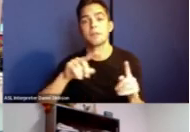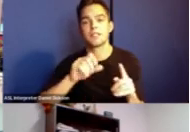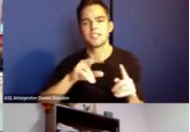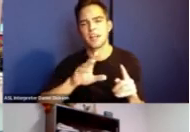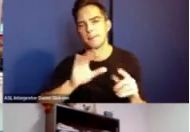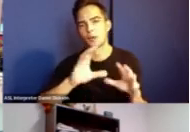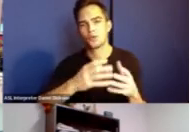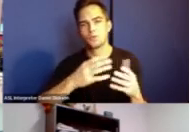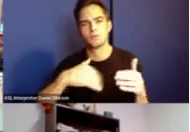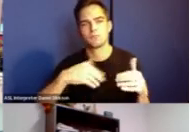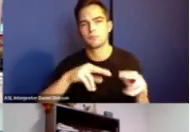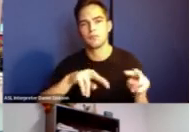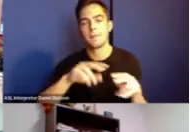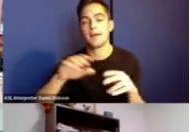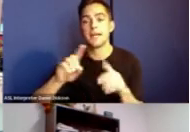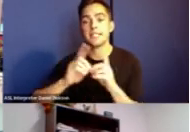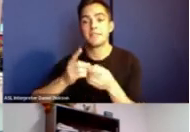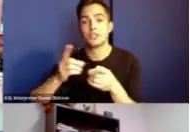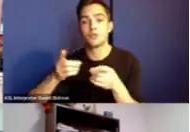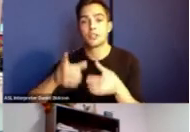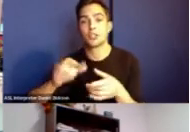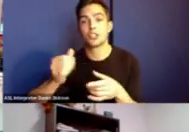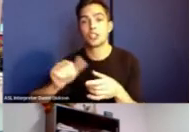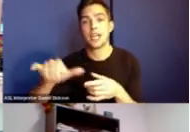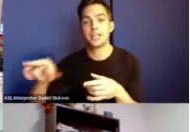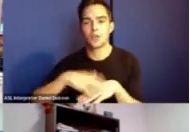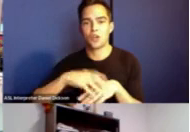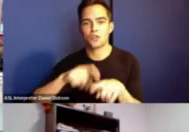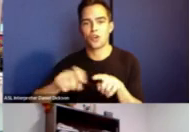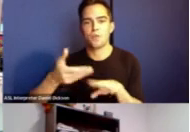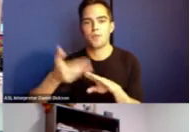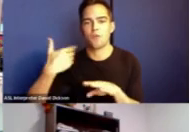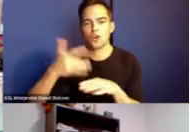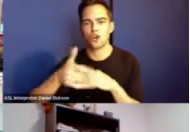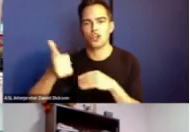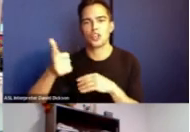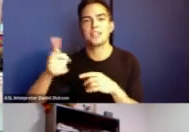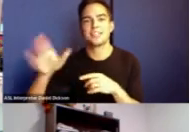that our division director, Jay, who was on the call earlier, used to be the director for